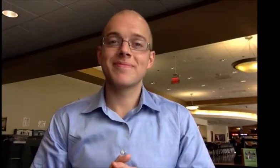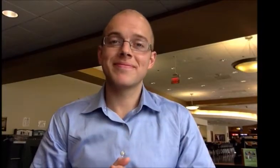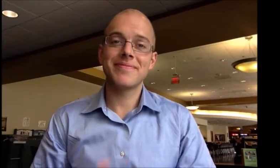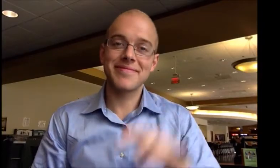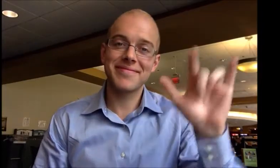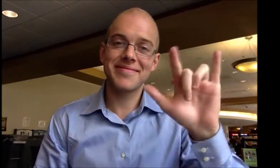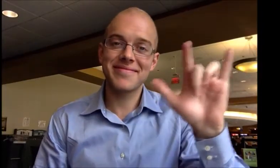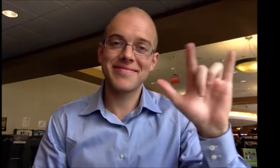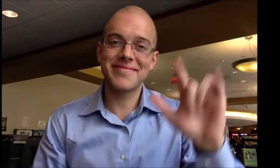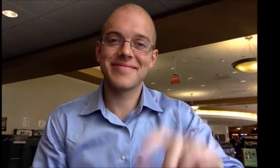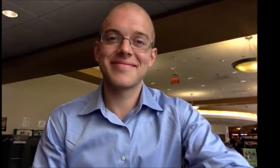I love you!